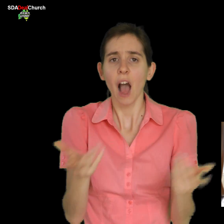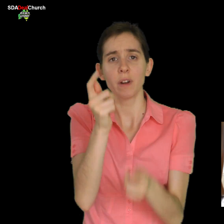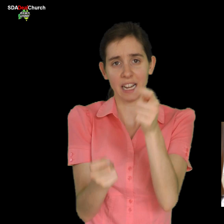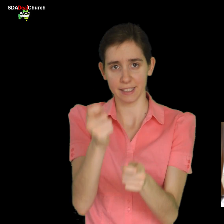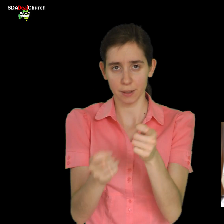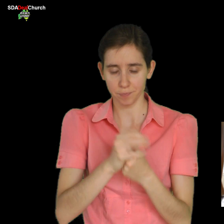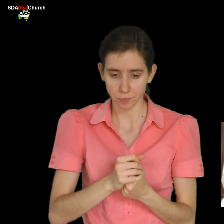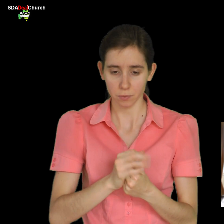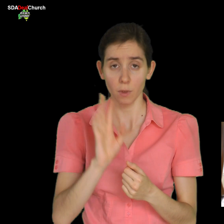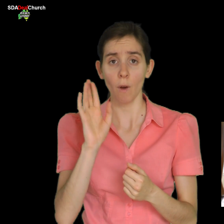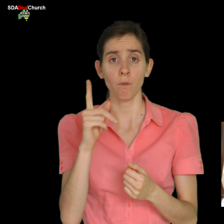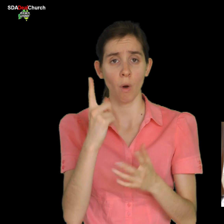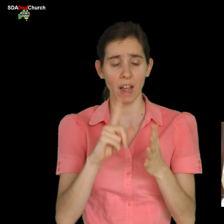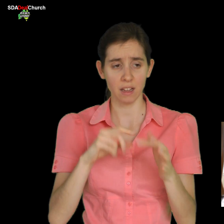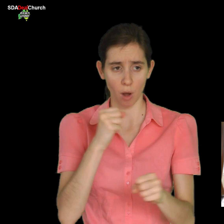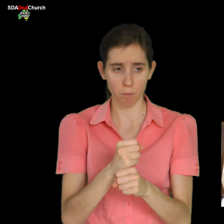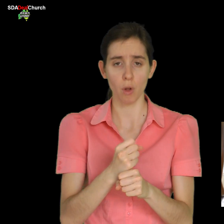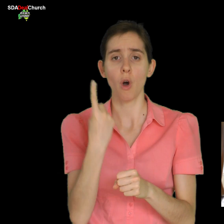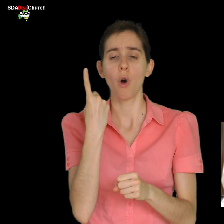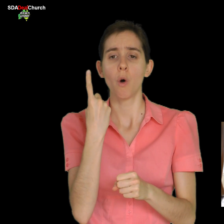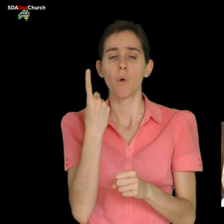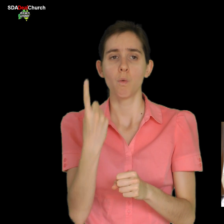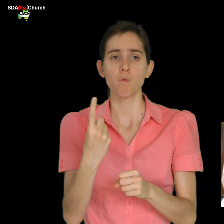formation in the Grand Canyon has been